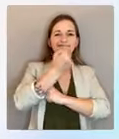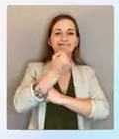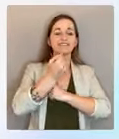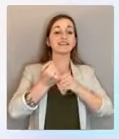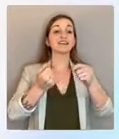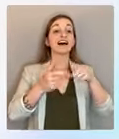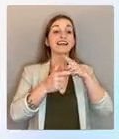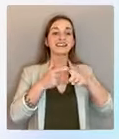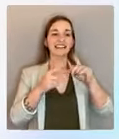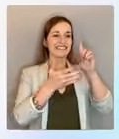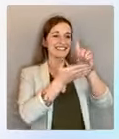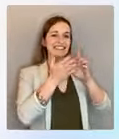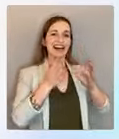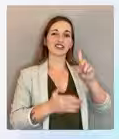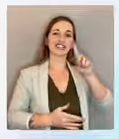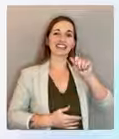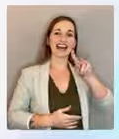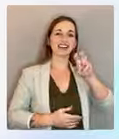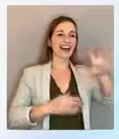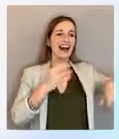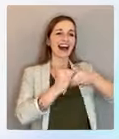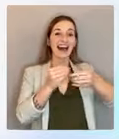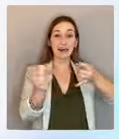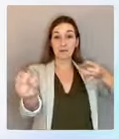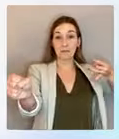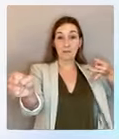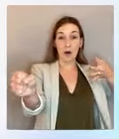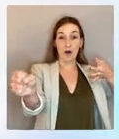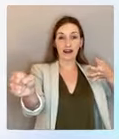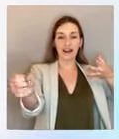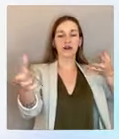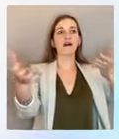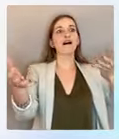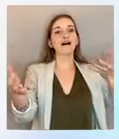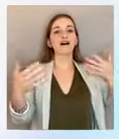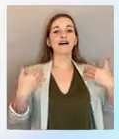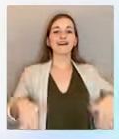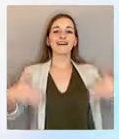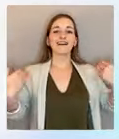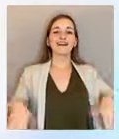And for those of you who have never used a bow and arrow in virtual reality,